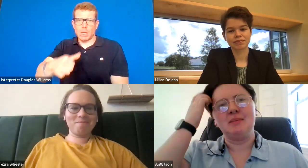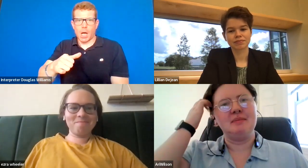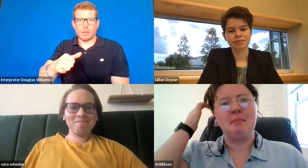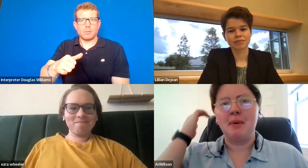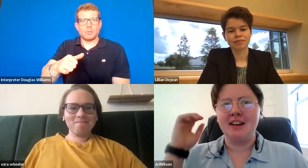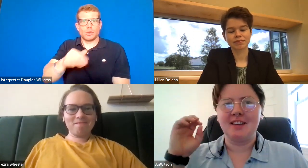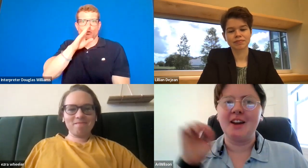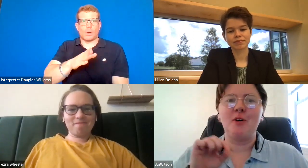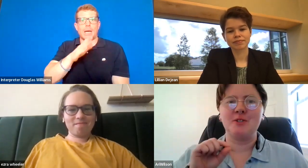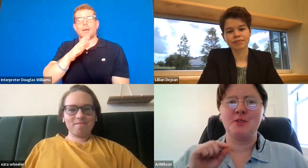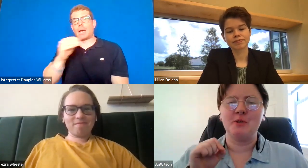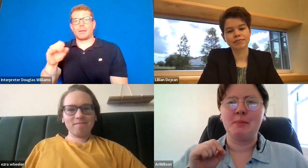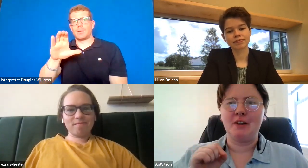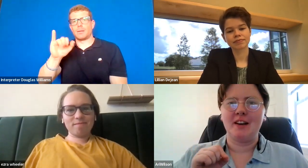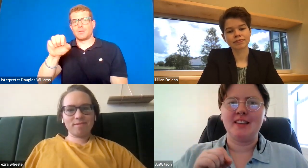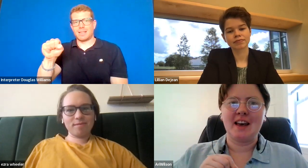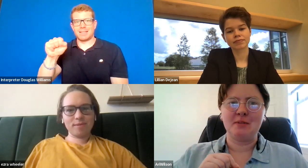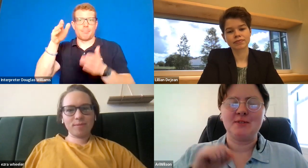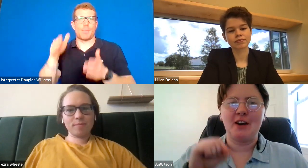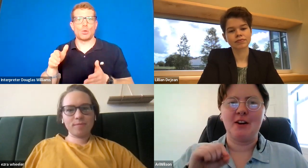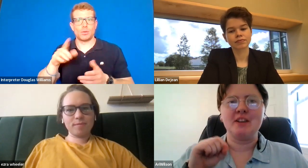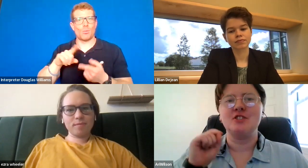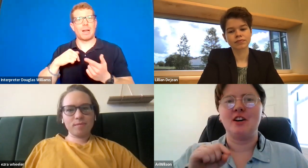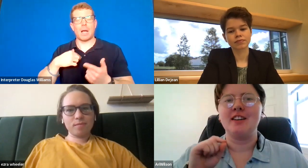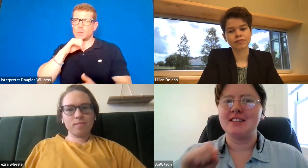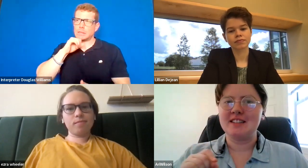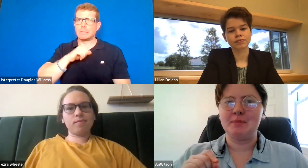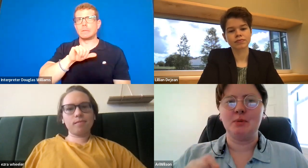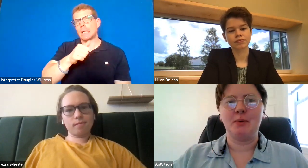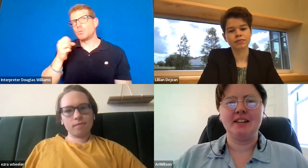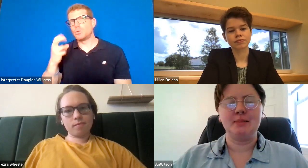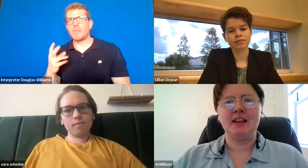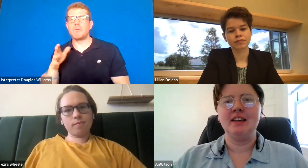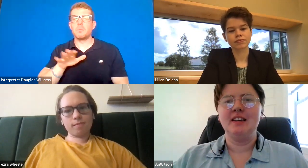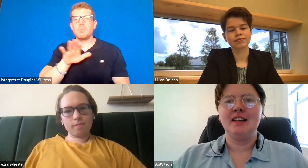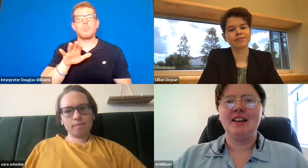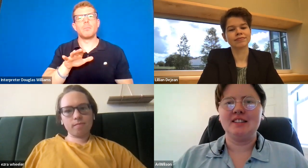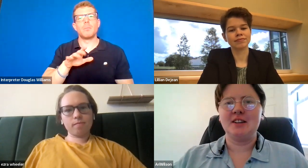But I also grew up hearing that that was very much not an acceptable way to be.